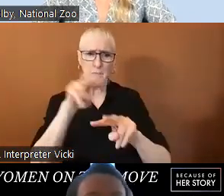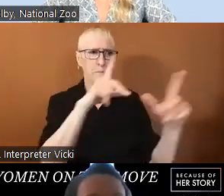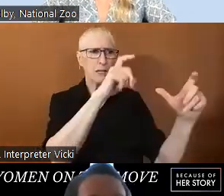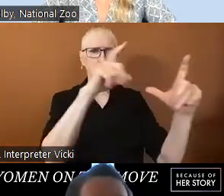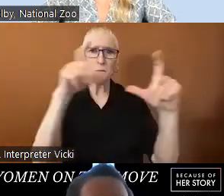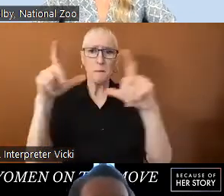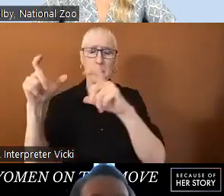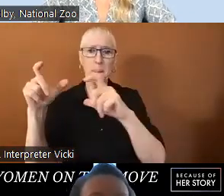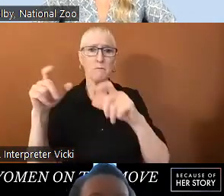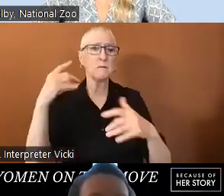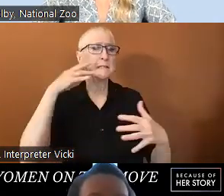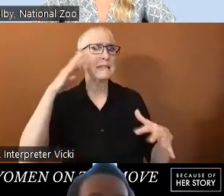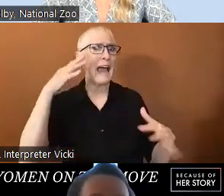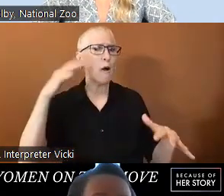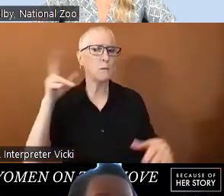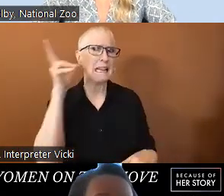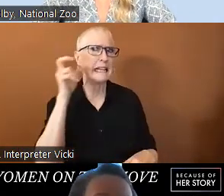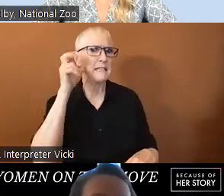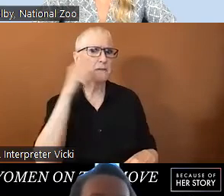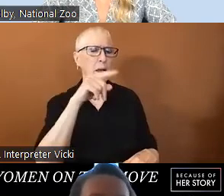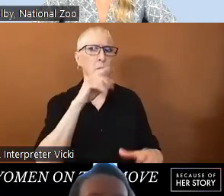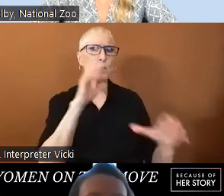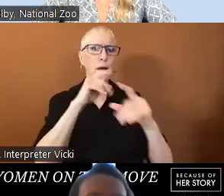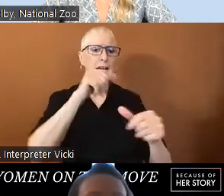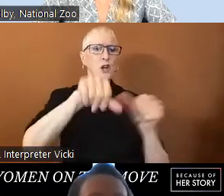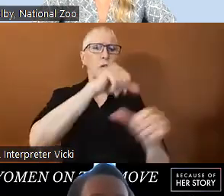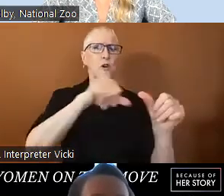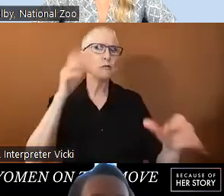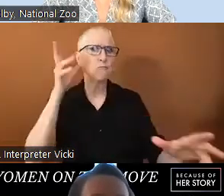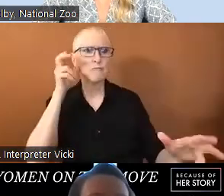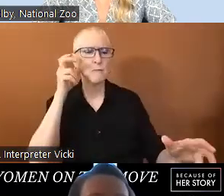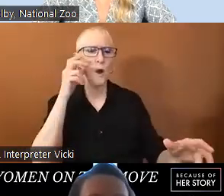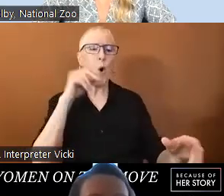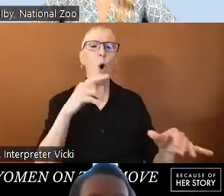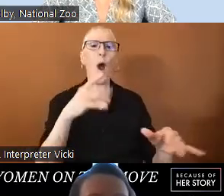by sound, so listening for them as they communicate with others, or with trackers similar to what Kim